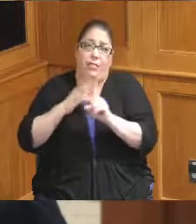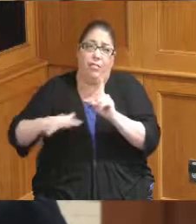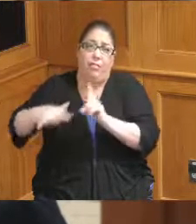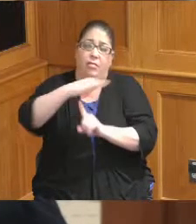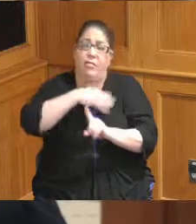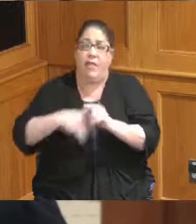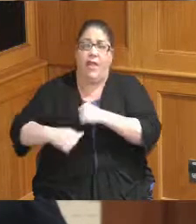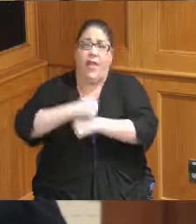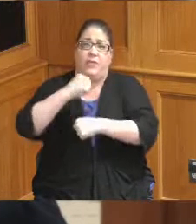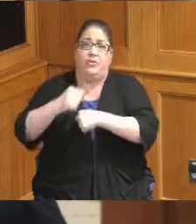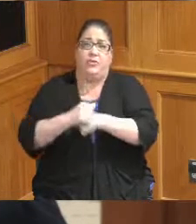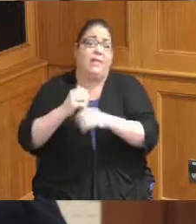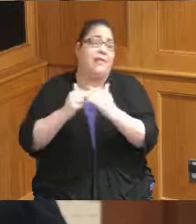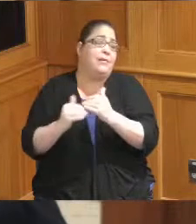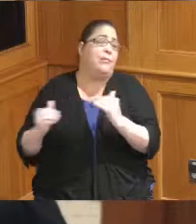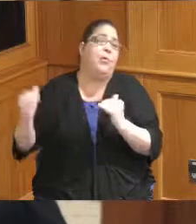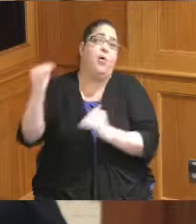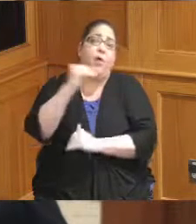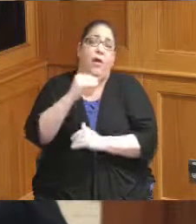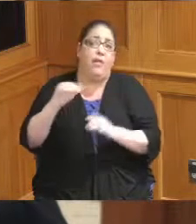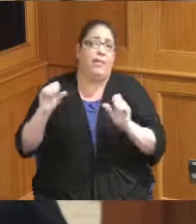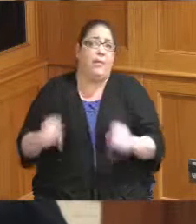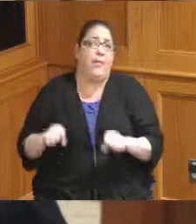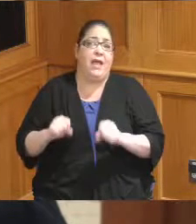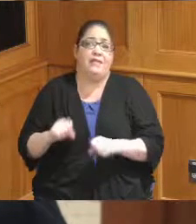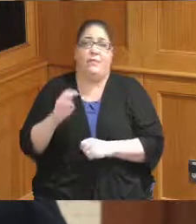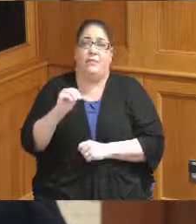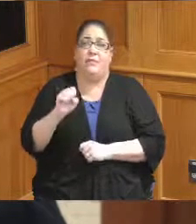are beyond the capacity of MSD sewer system to address